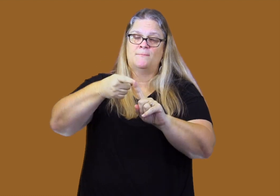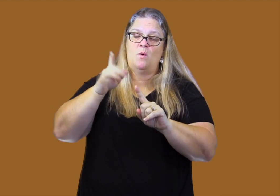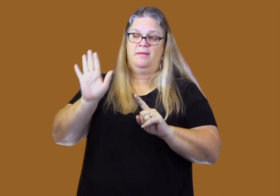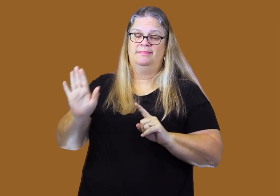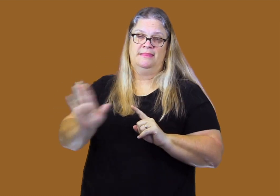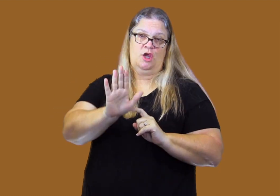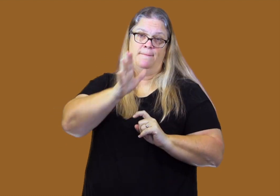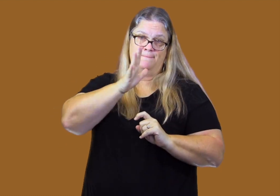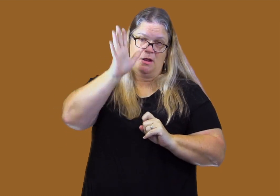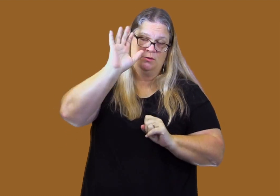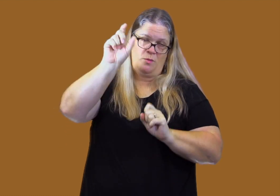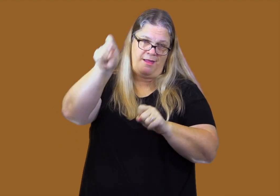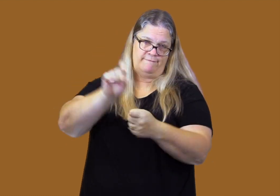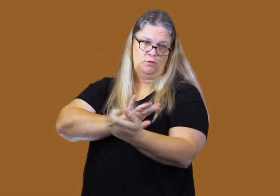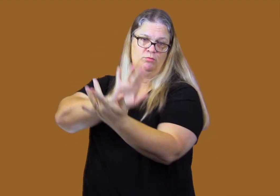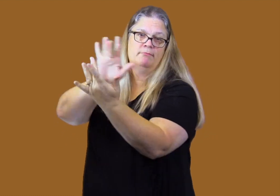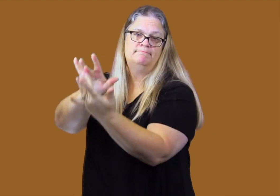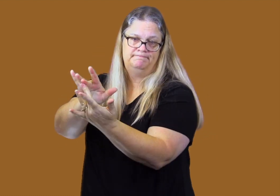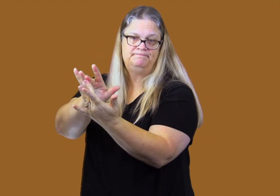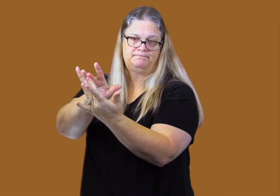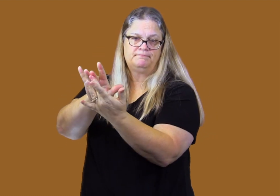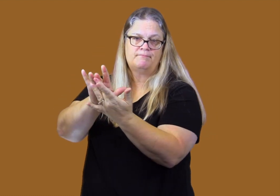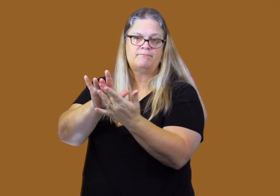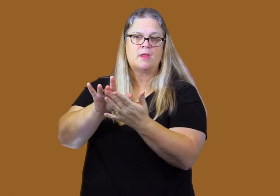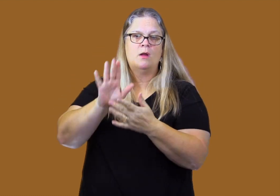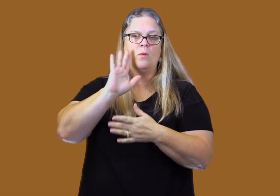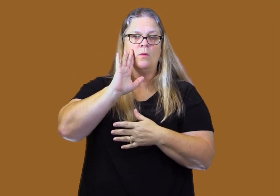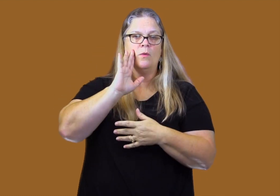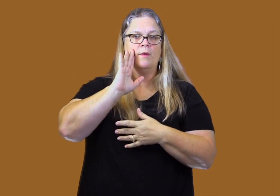their parents will have to be notified as well as why.